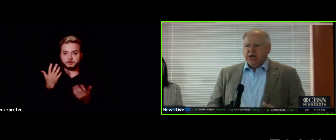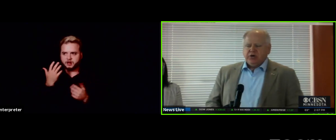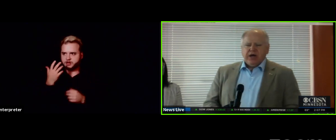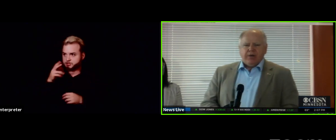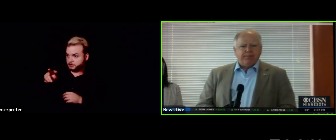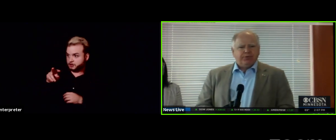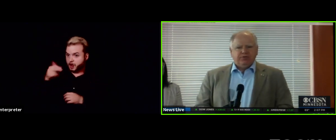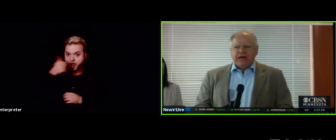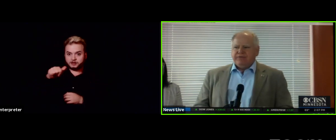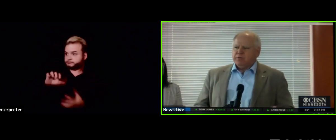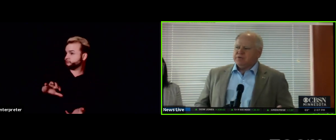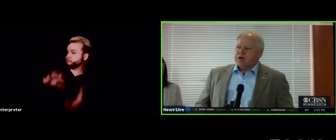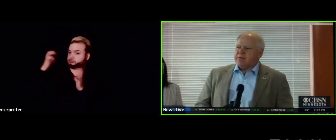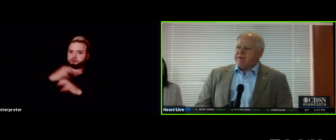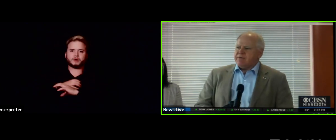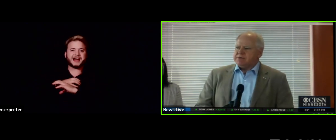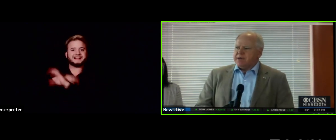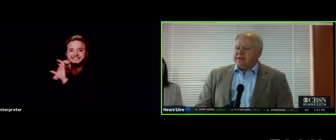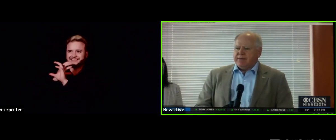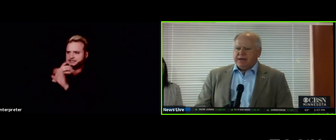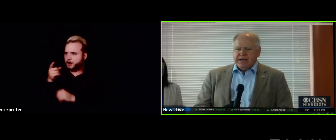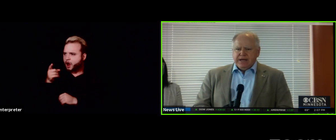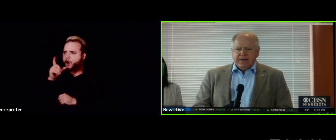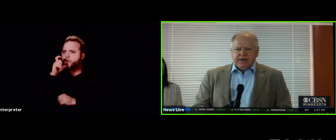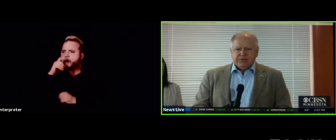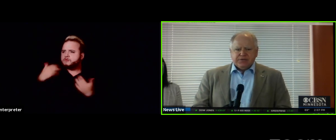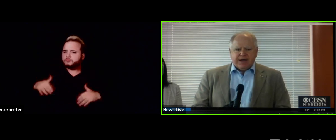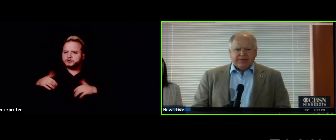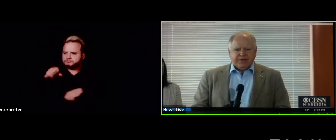to help improve lives. We've talked about from this pandemic that it was about. The